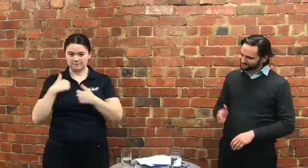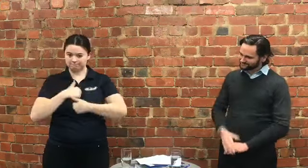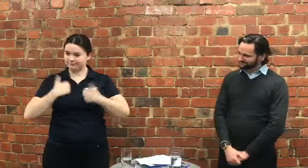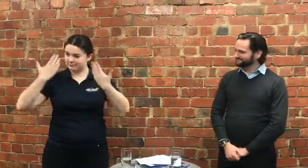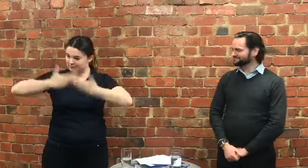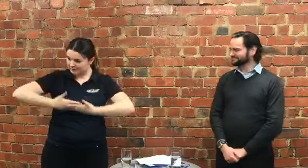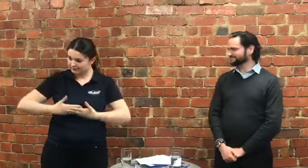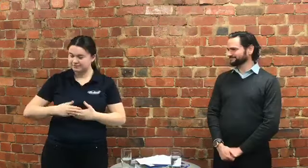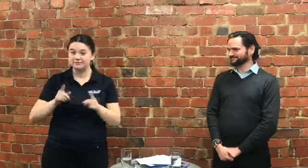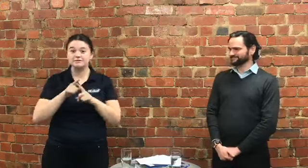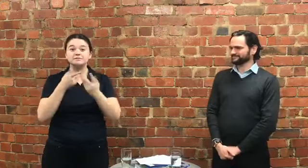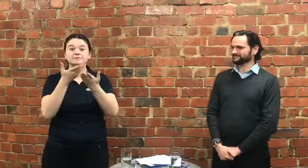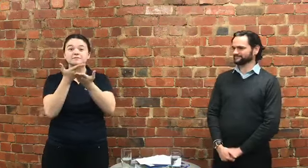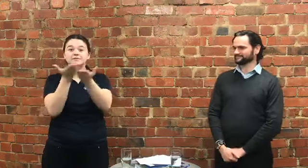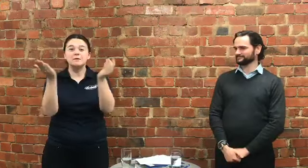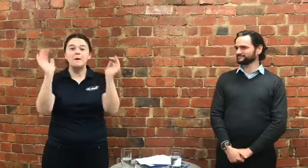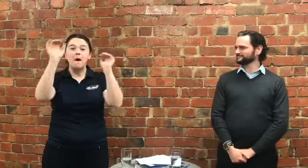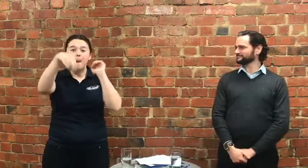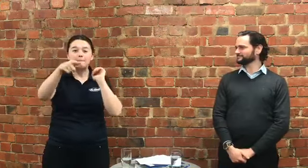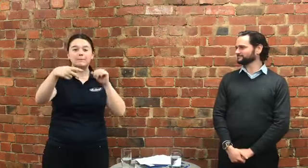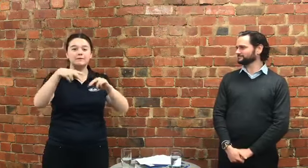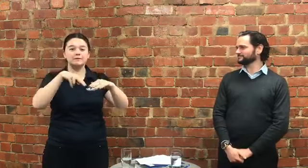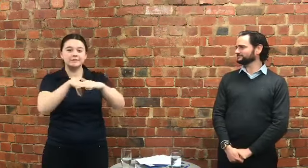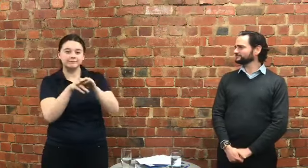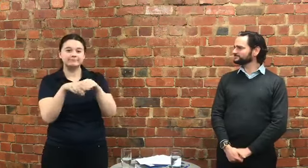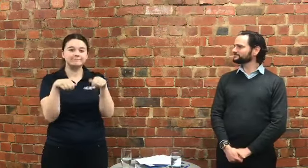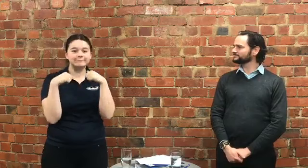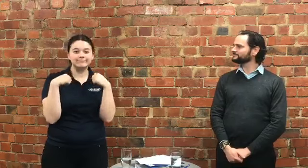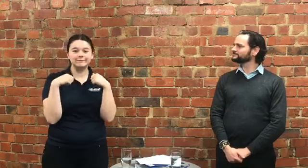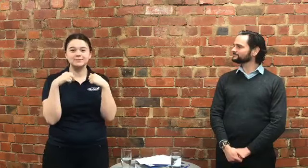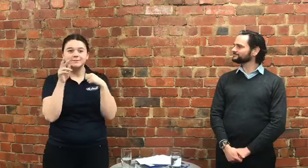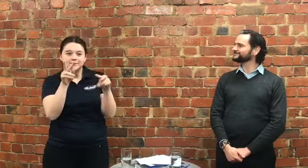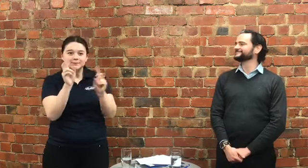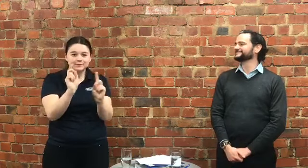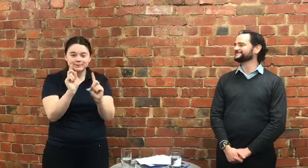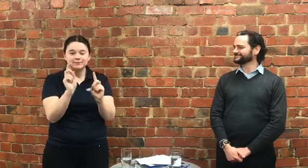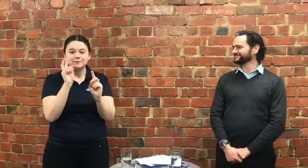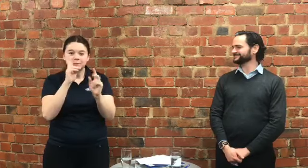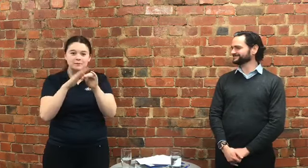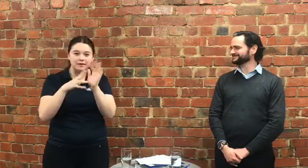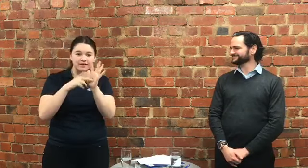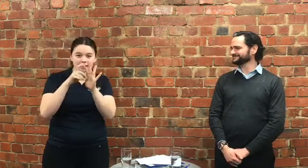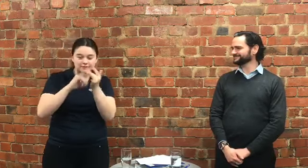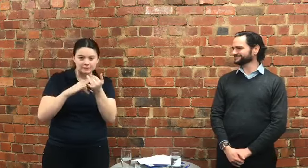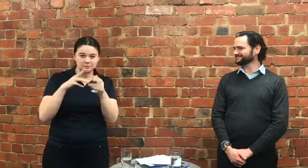and also our audience that are here this evening with us. Thank you to those of you that have been